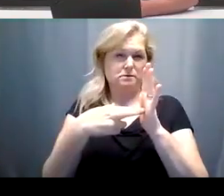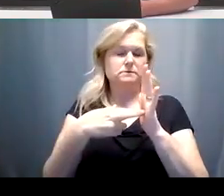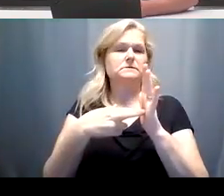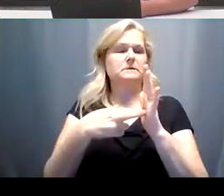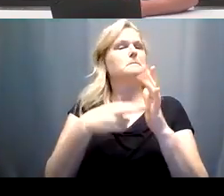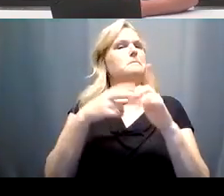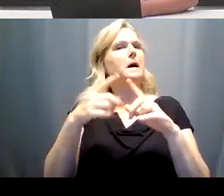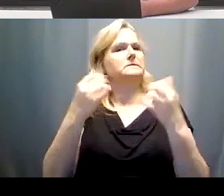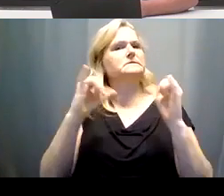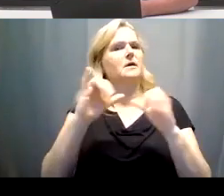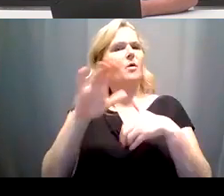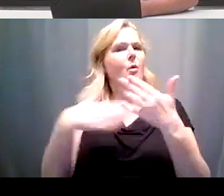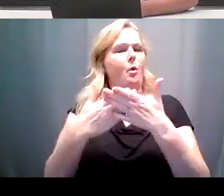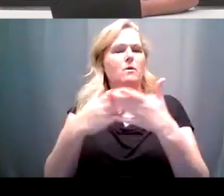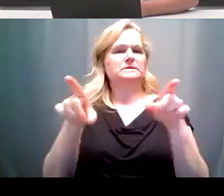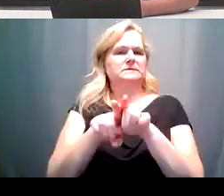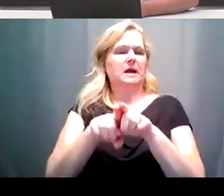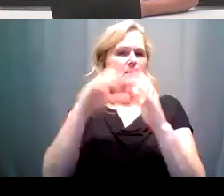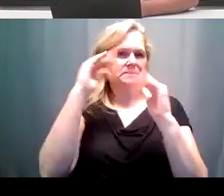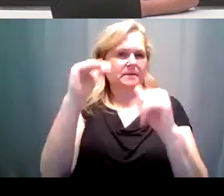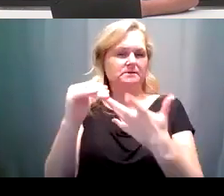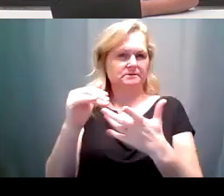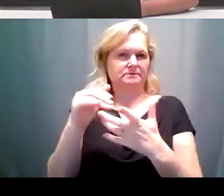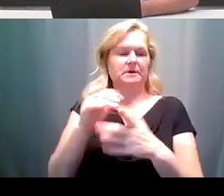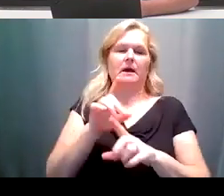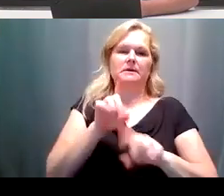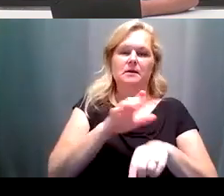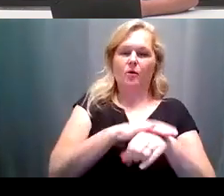to be paid for working at a federal election and attending online training session